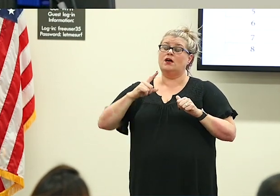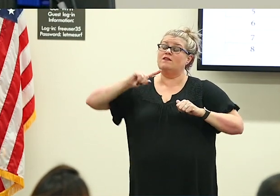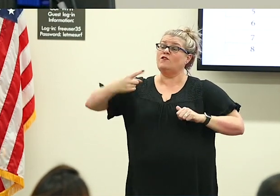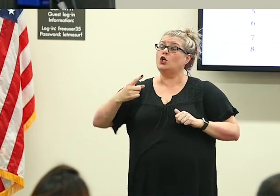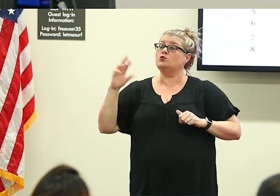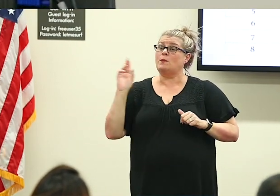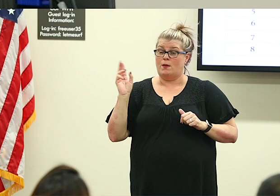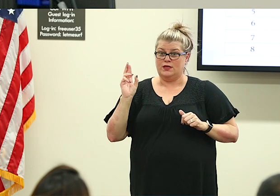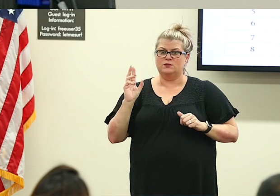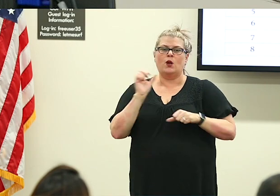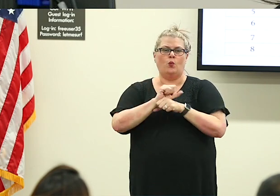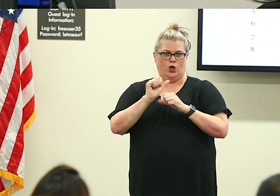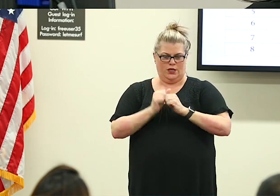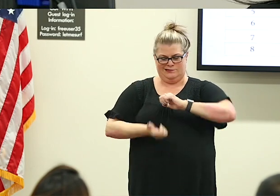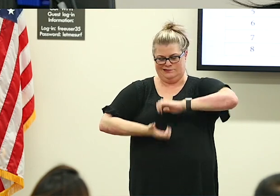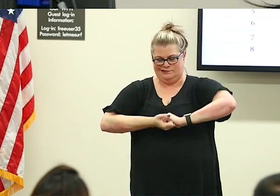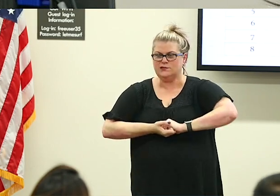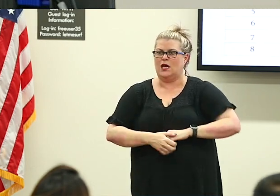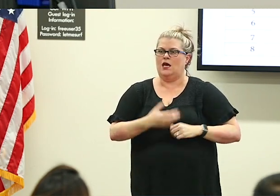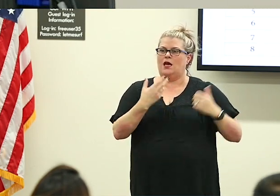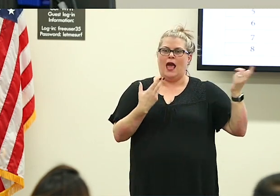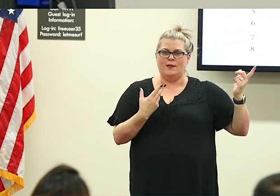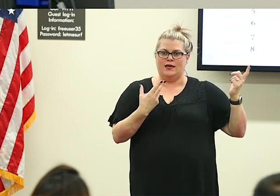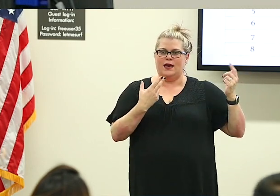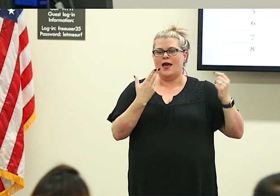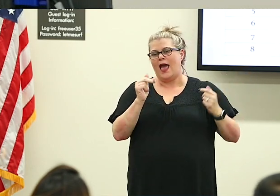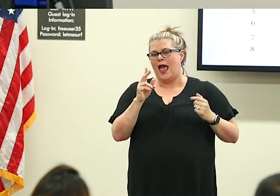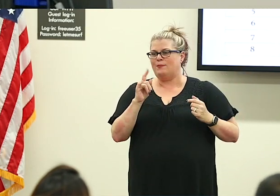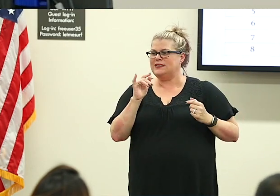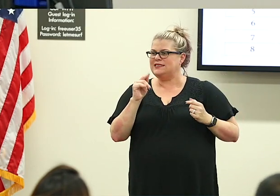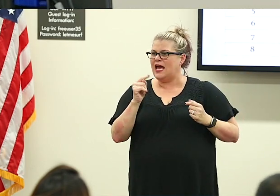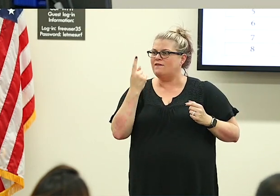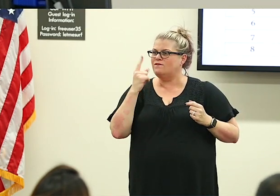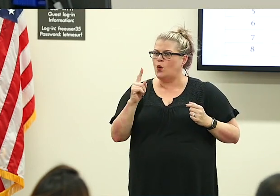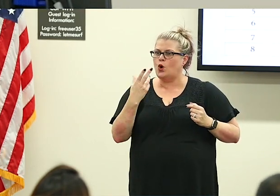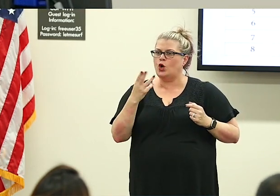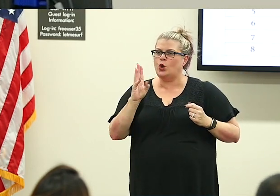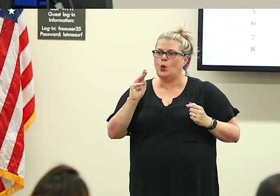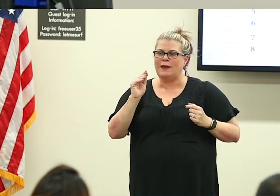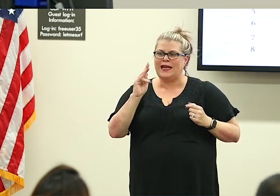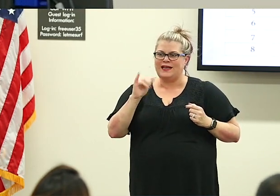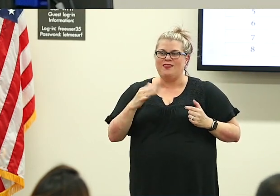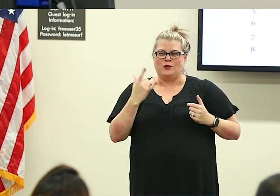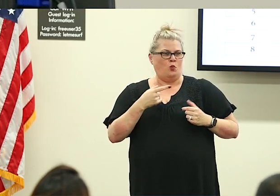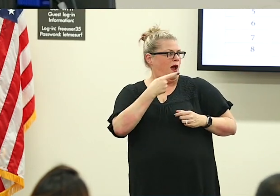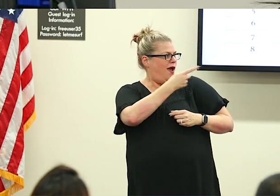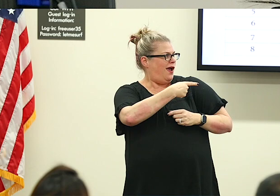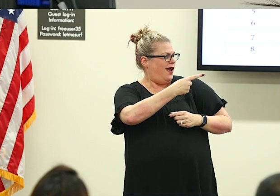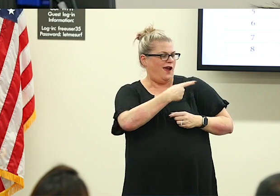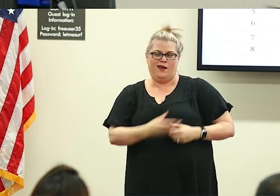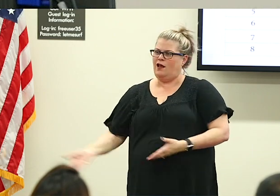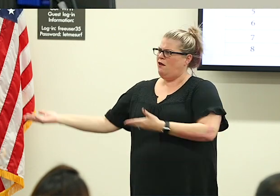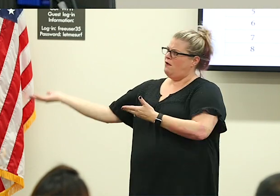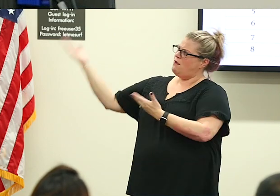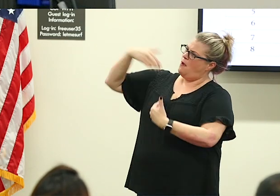Habitat for Humanity, that's why Lesley invited Sean to come along. Because he is well-versed in this